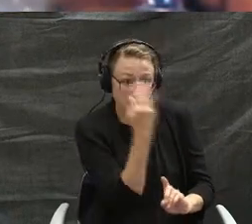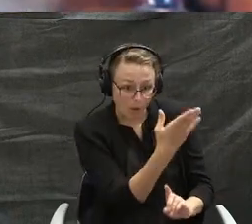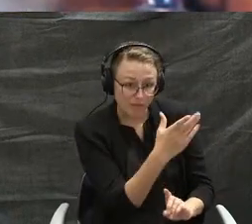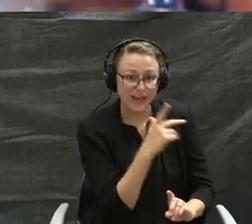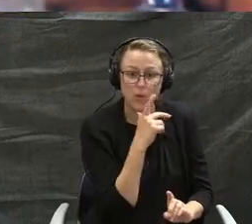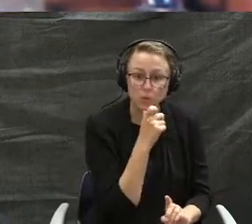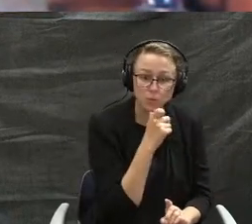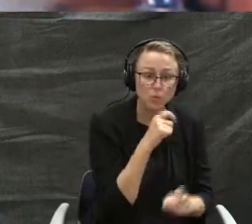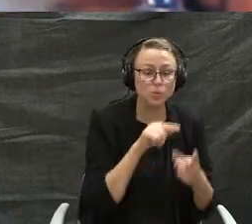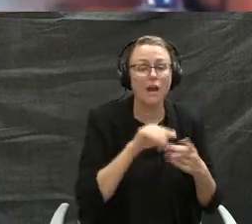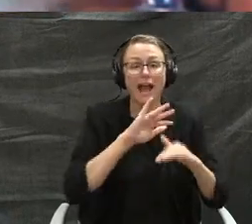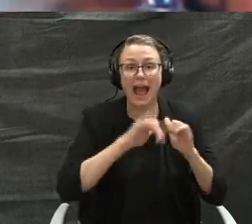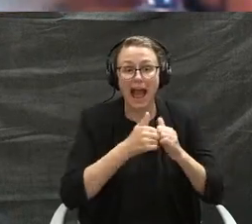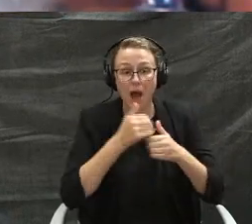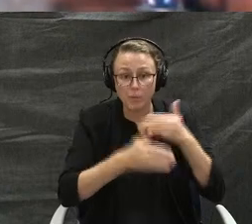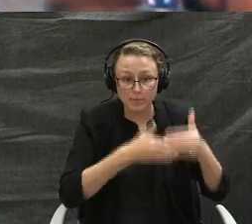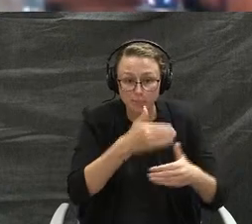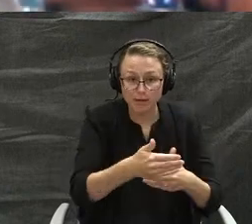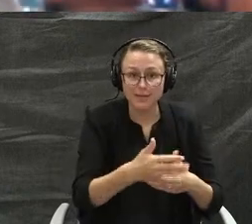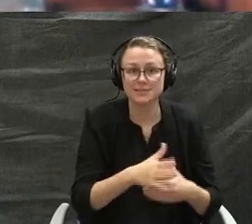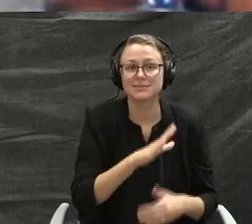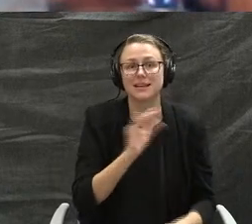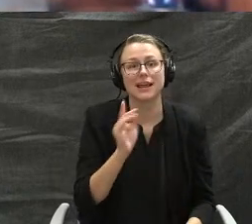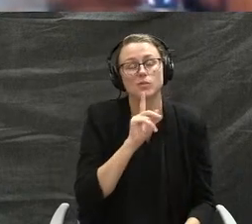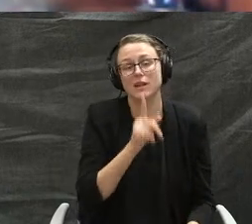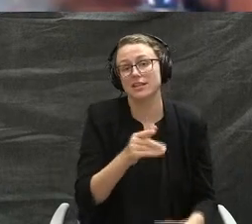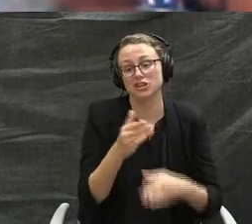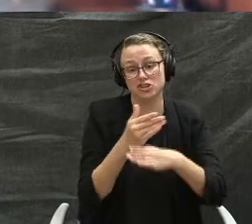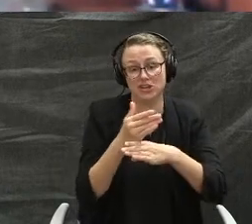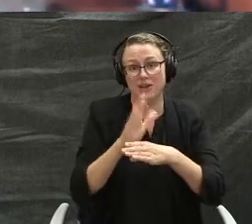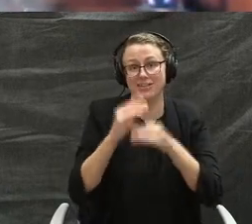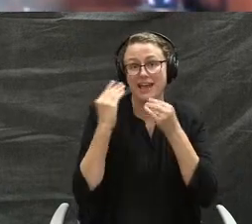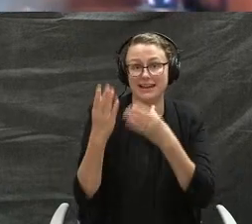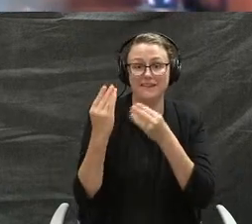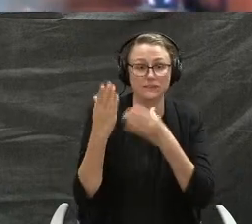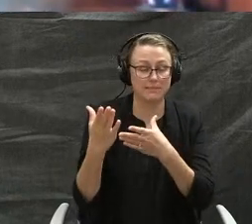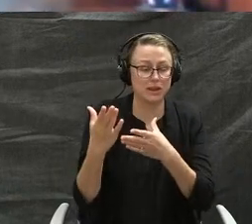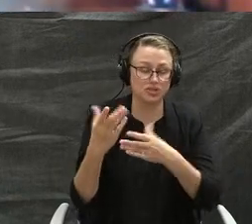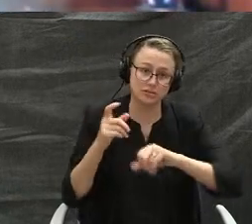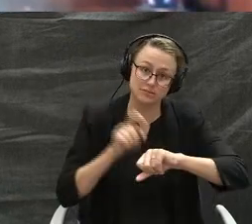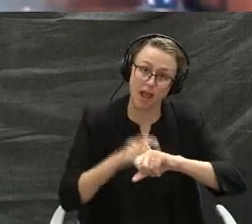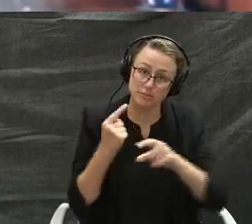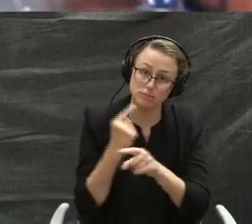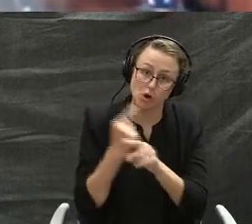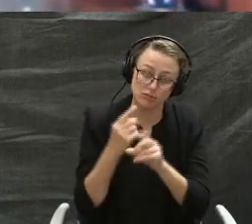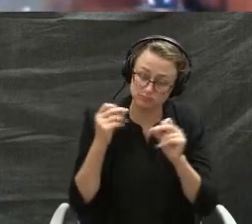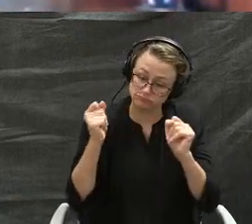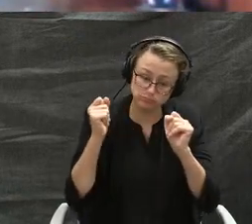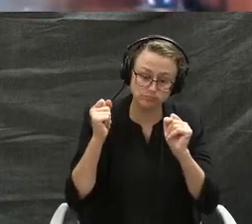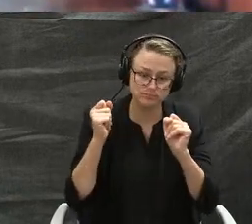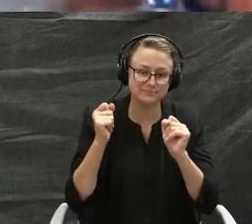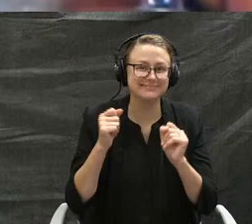that and then really, you know, sharing that information in a timely and appropriate manner on a need to know basis.